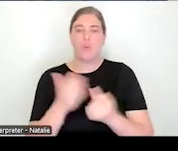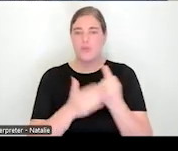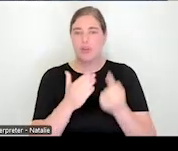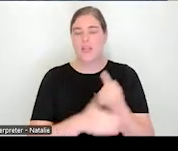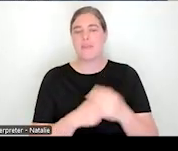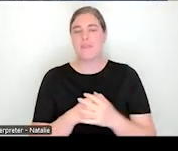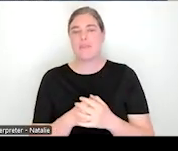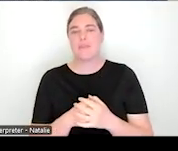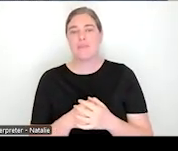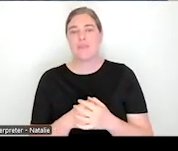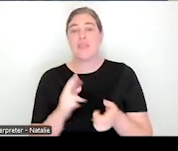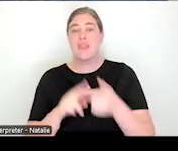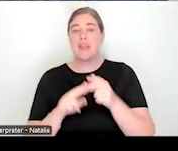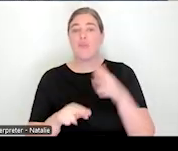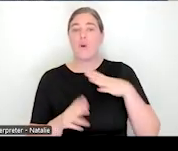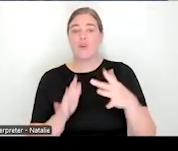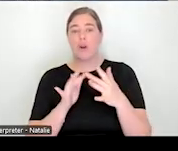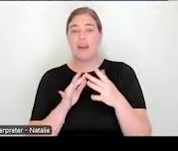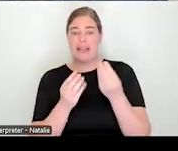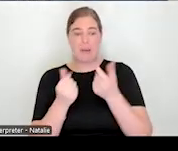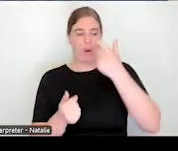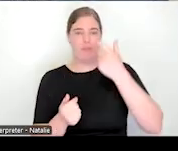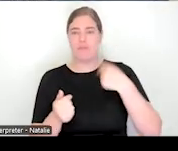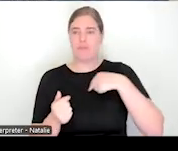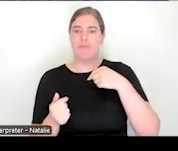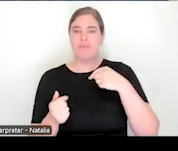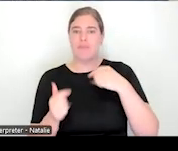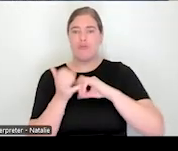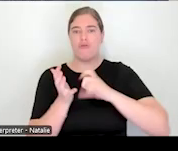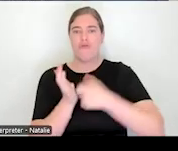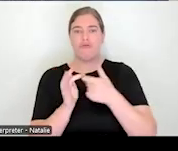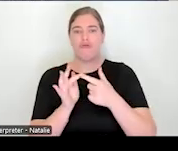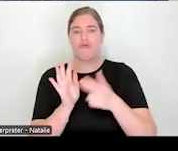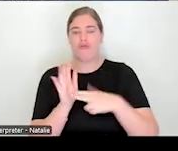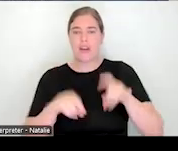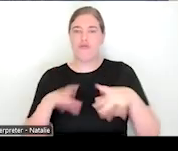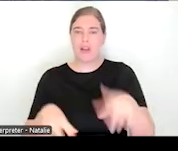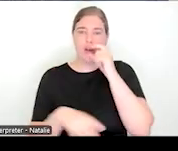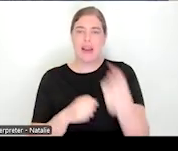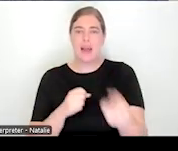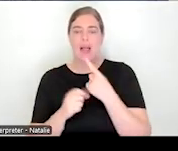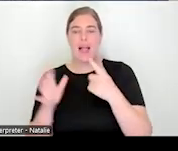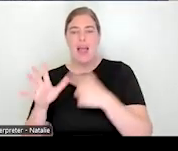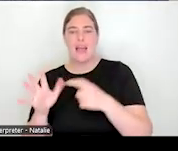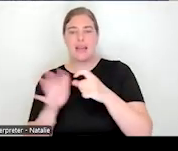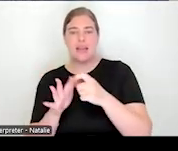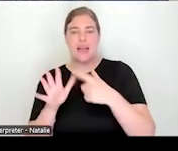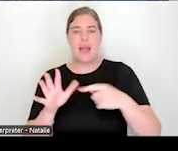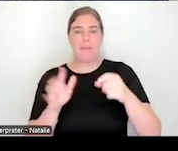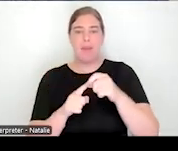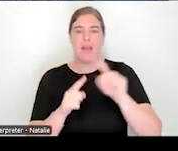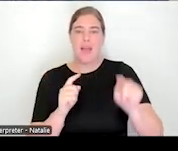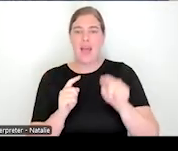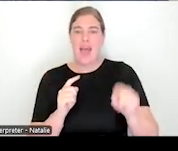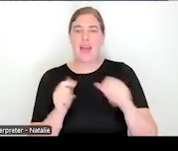want to contact someone directly about the plan, feel free to email adap@screenAustralia.gov.au.